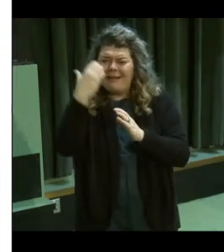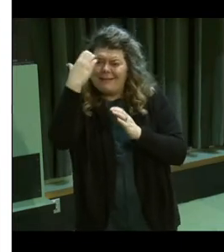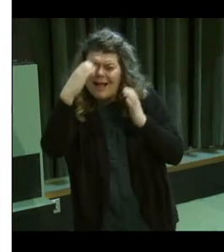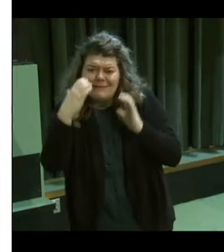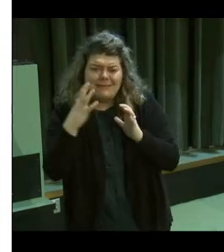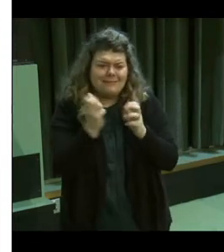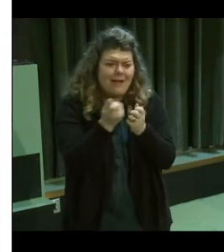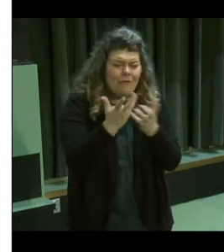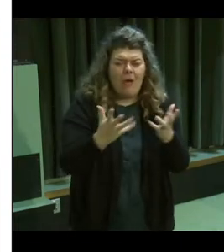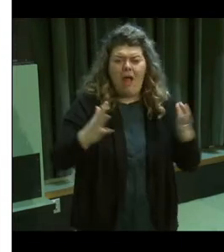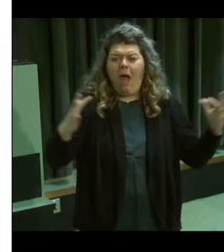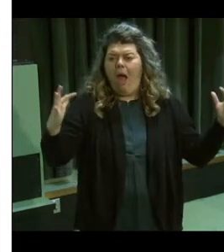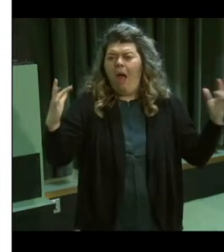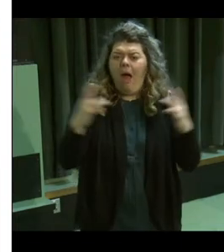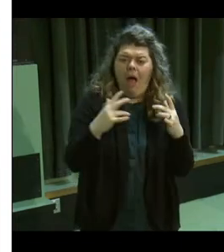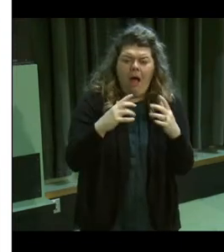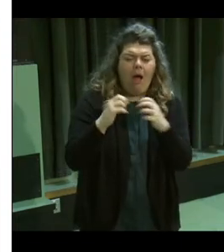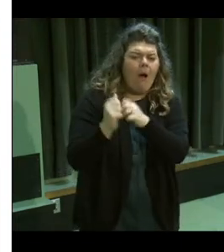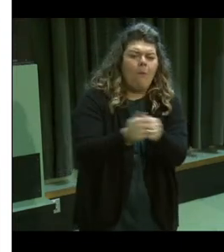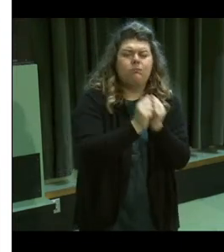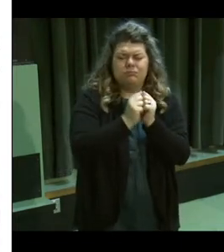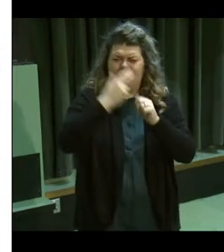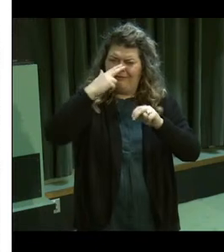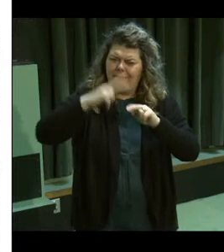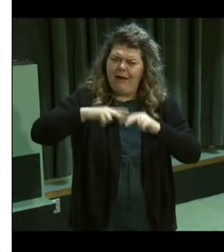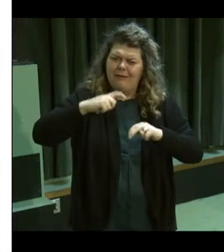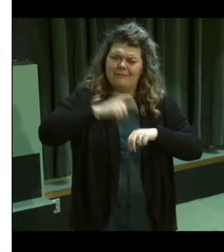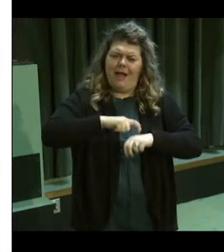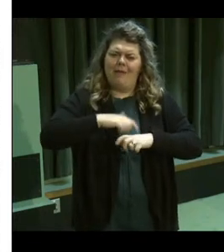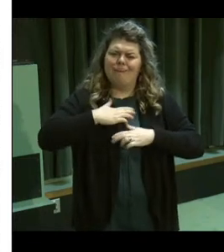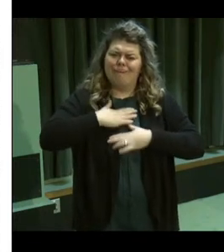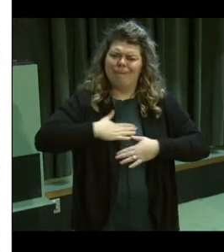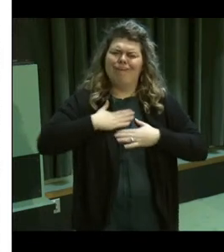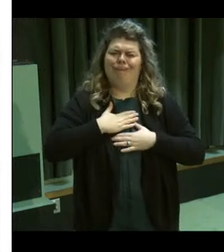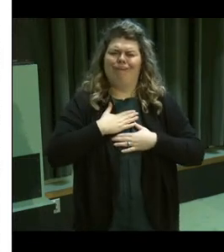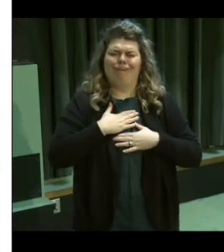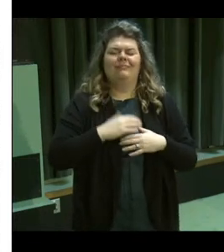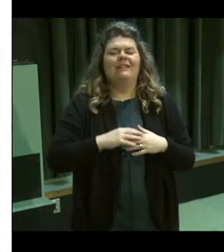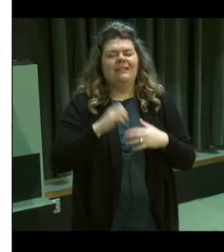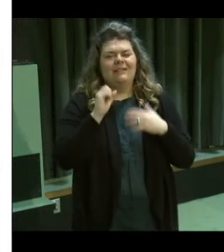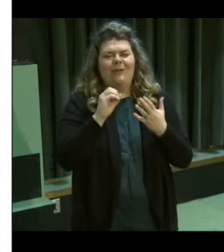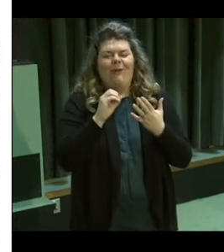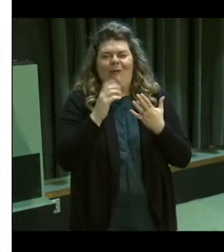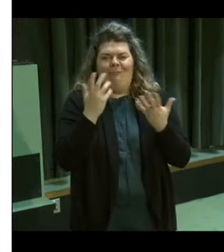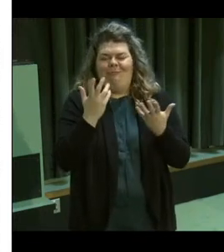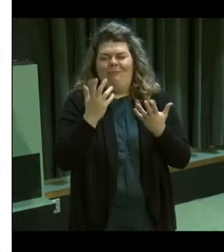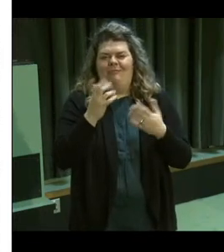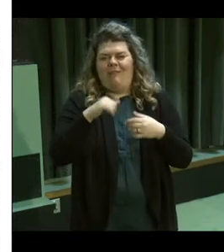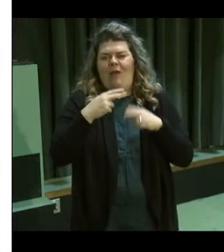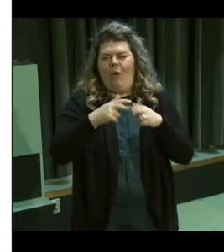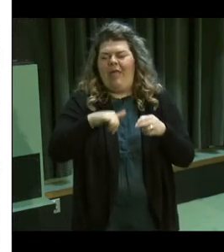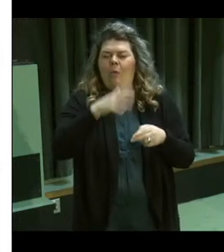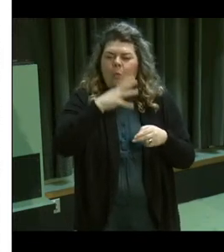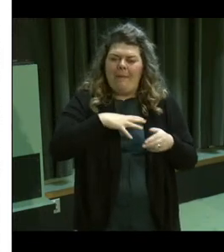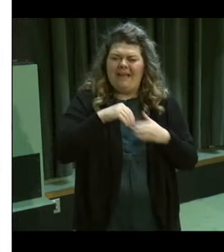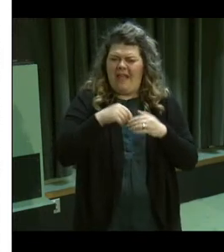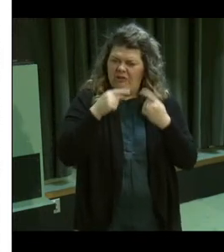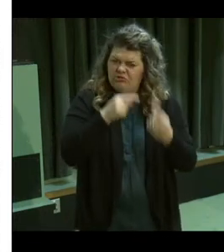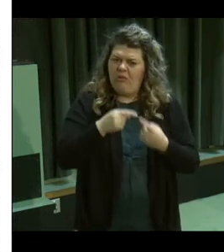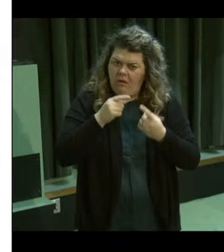of our cousins and, you know, it was a great time. Okay.